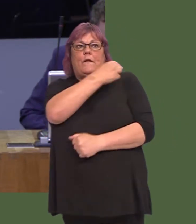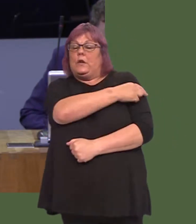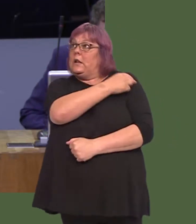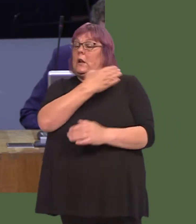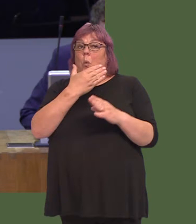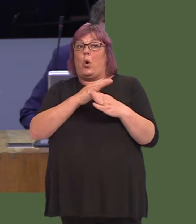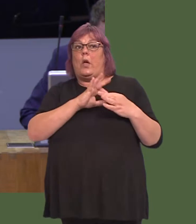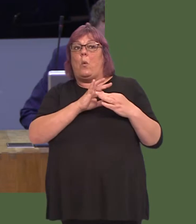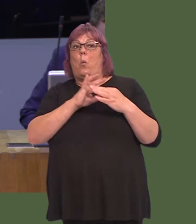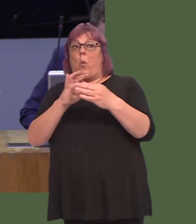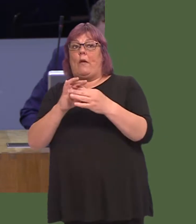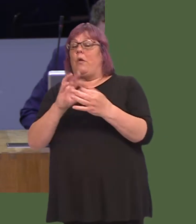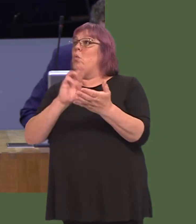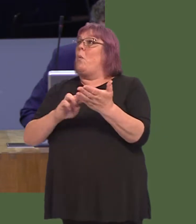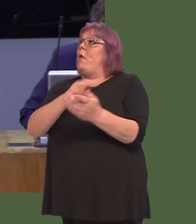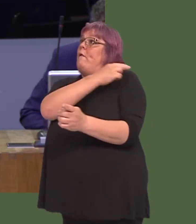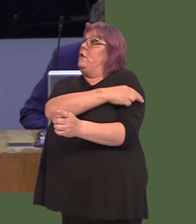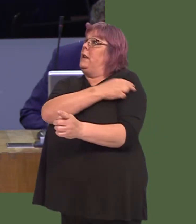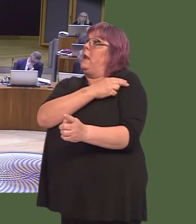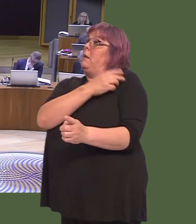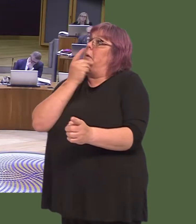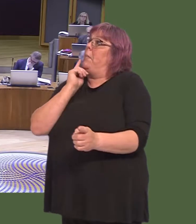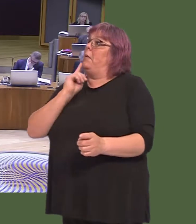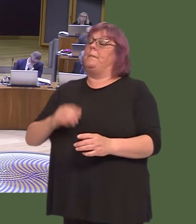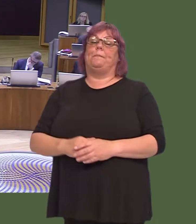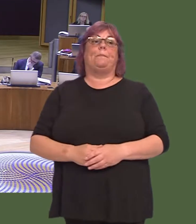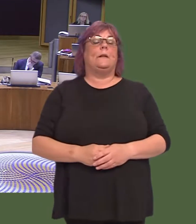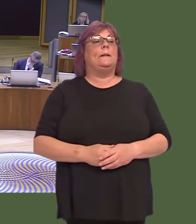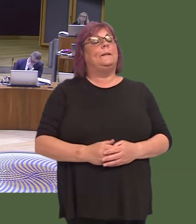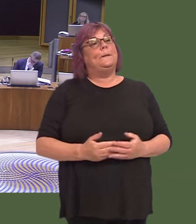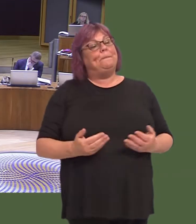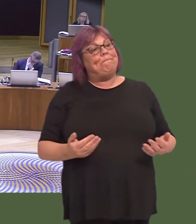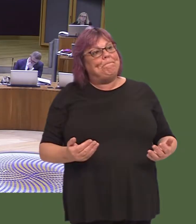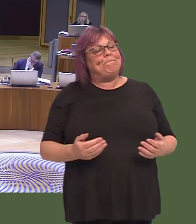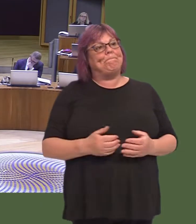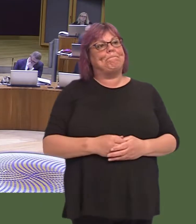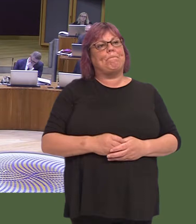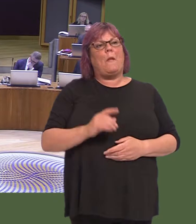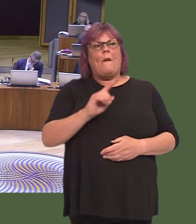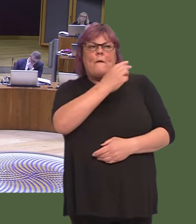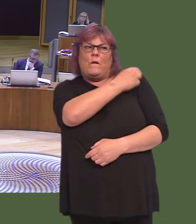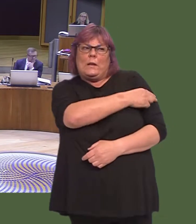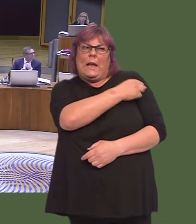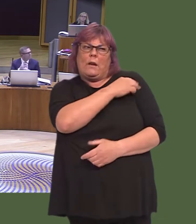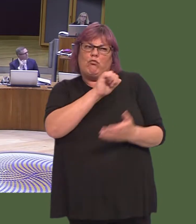alongside the normal, required first aiders? Thank you. Carwyn Jones AM: I'm not sure that first aid is the way to deal with it.